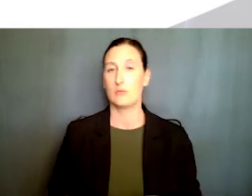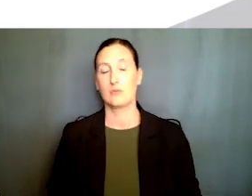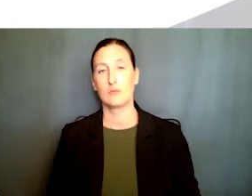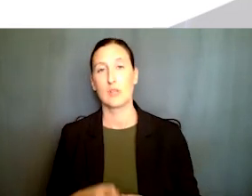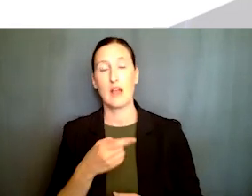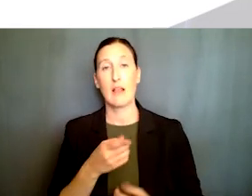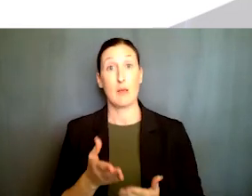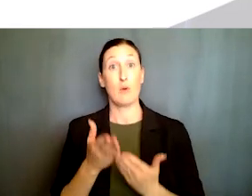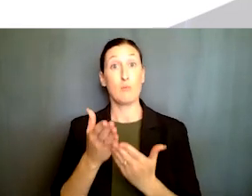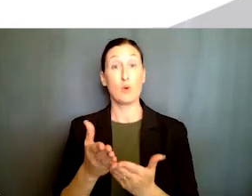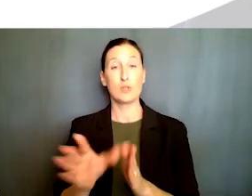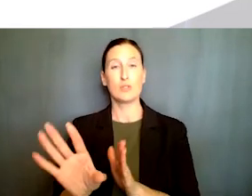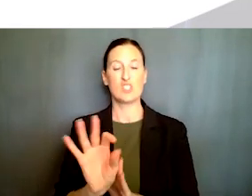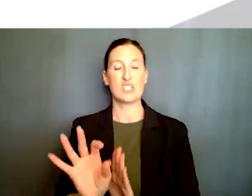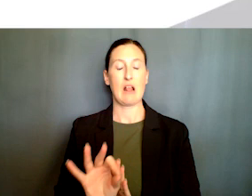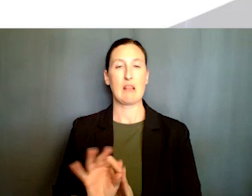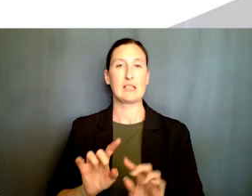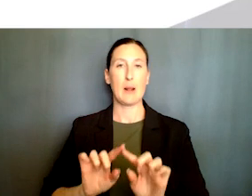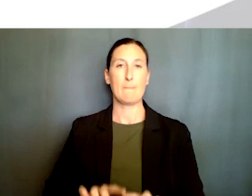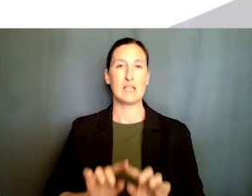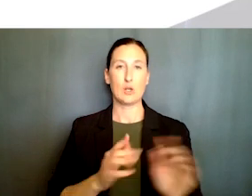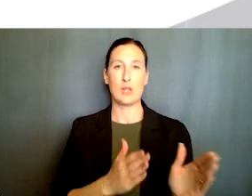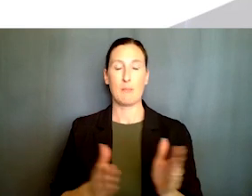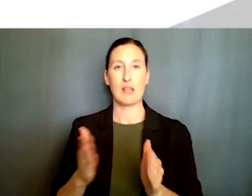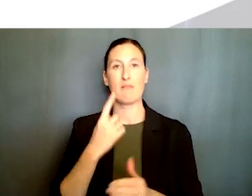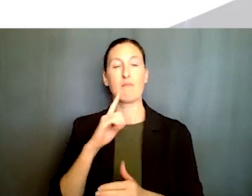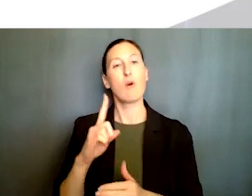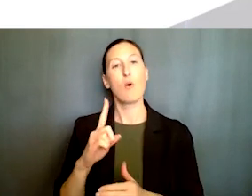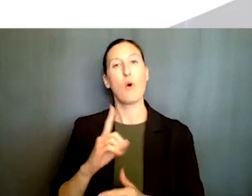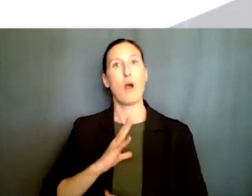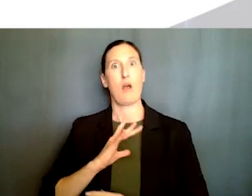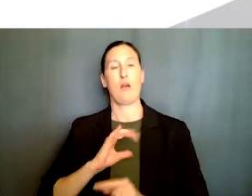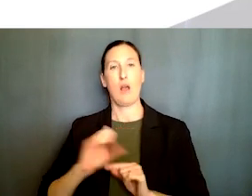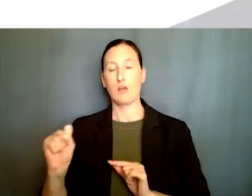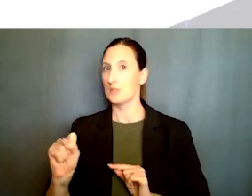The proposals are selected based on a plan of outstanding research,